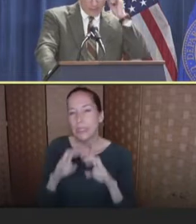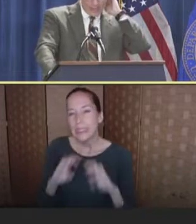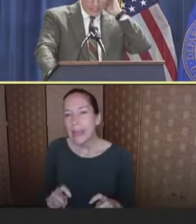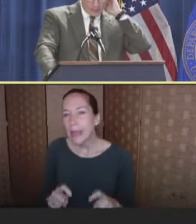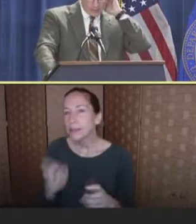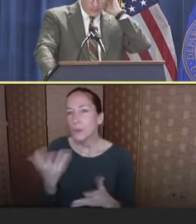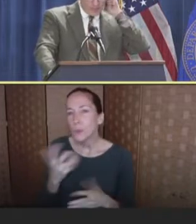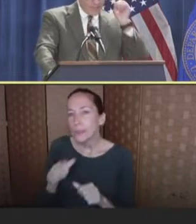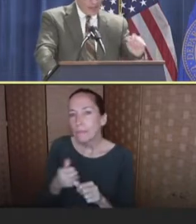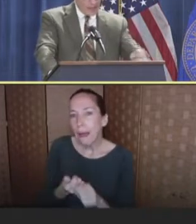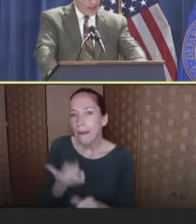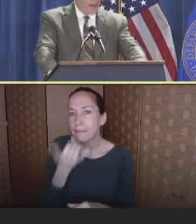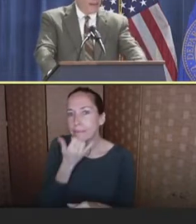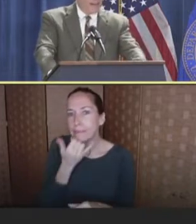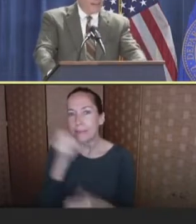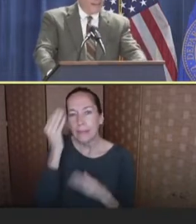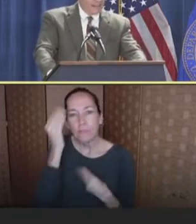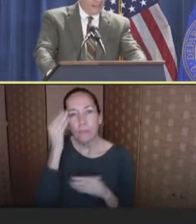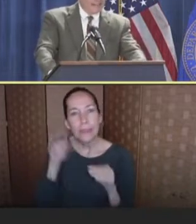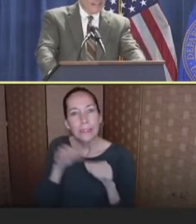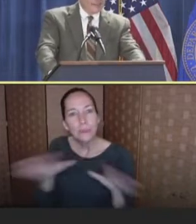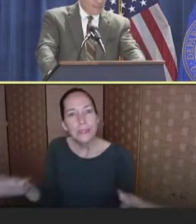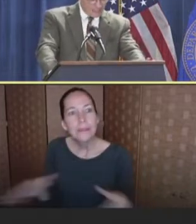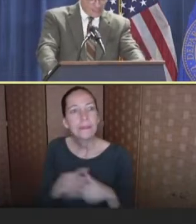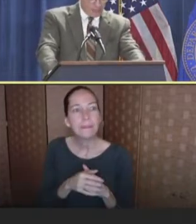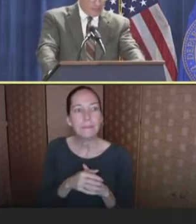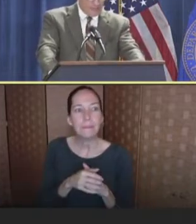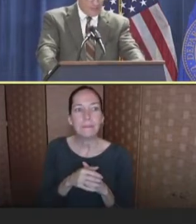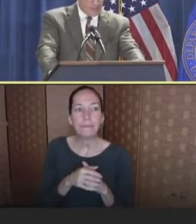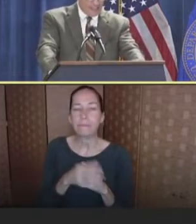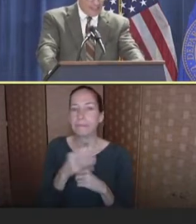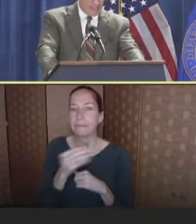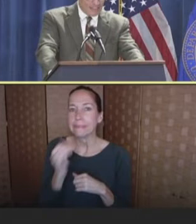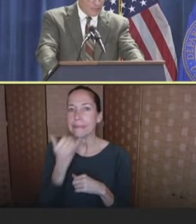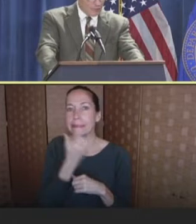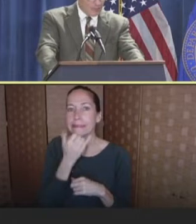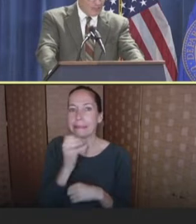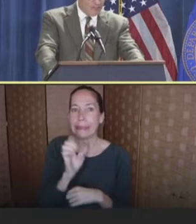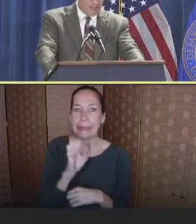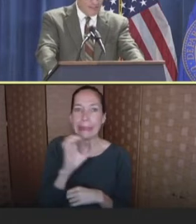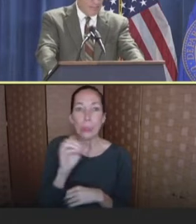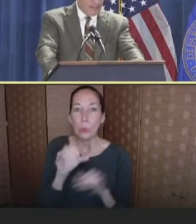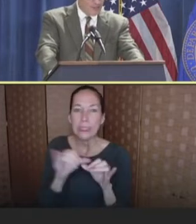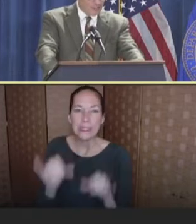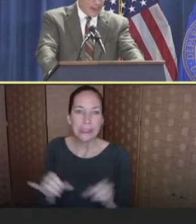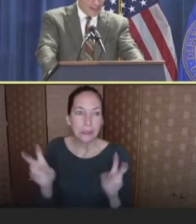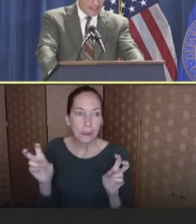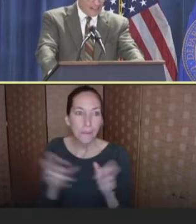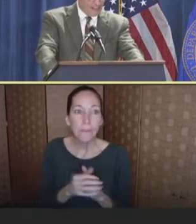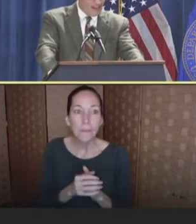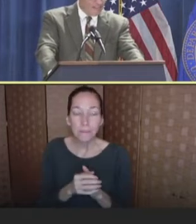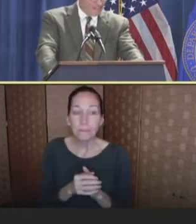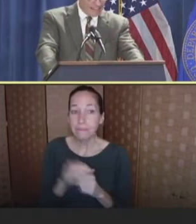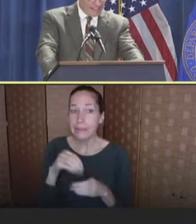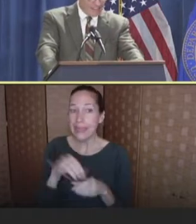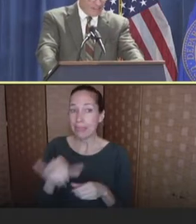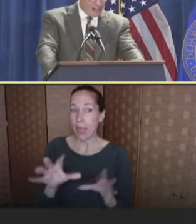echo system. In these meetings, participants should identify sources, dissemination tactics, finances,